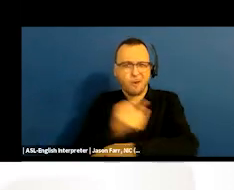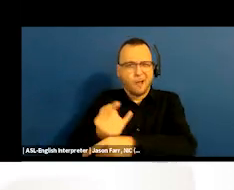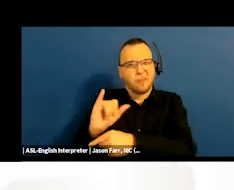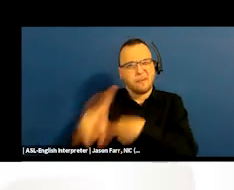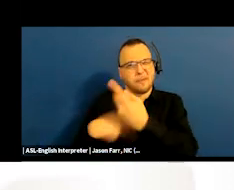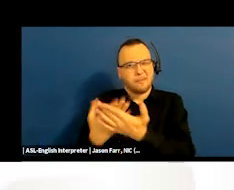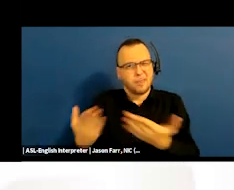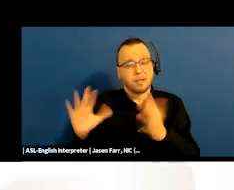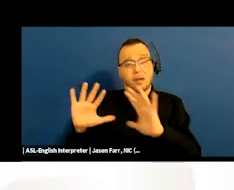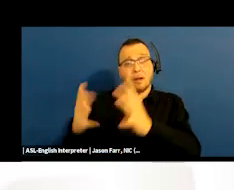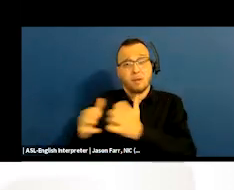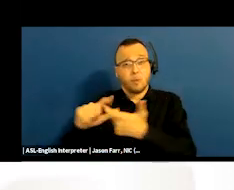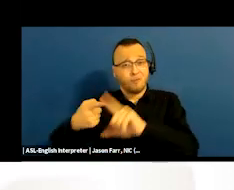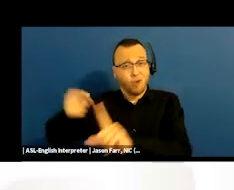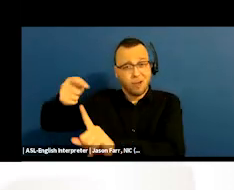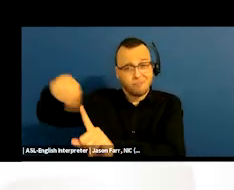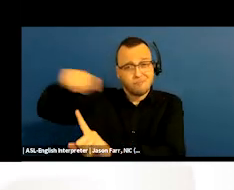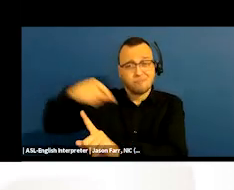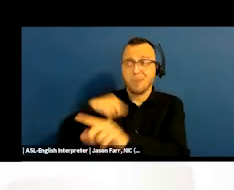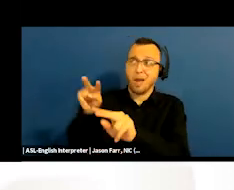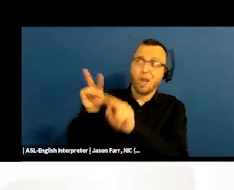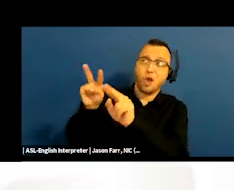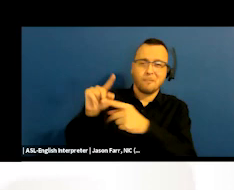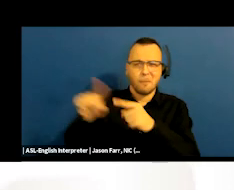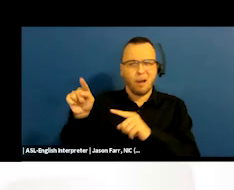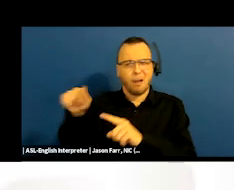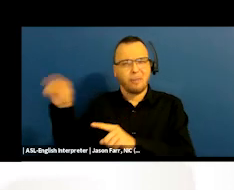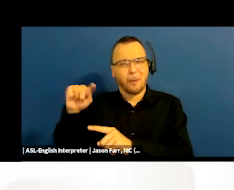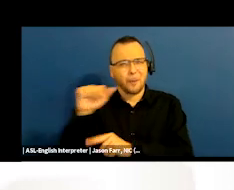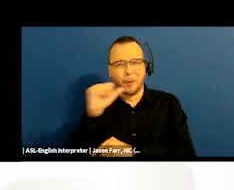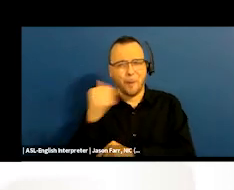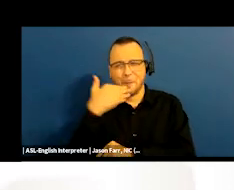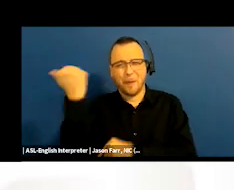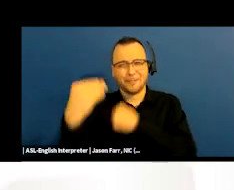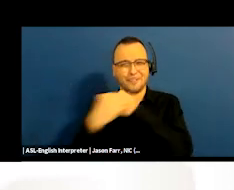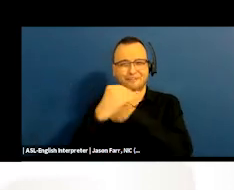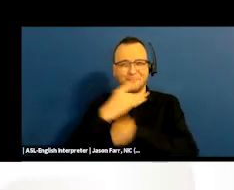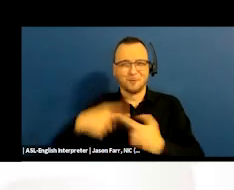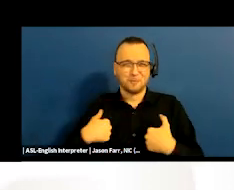My journey really started back when I was 18. I started with drug addiction back in college.